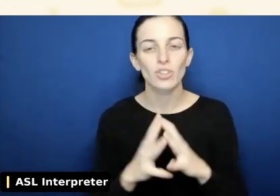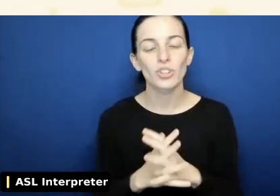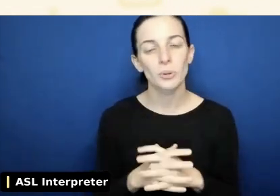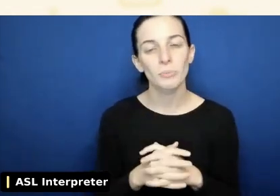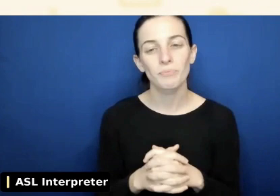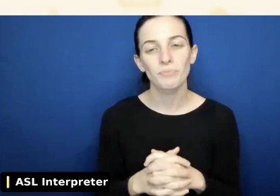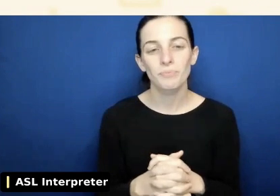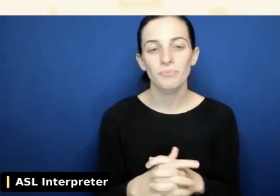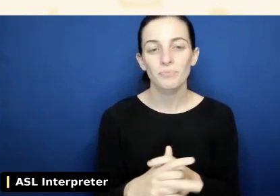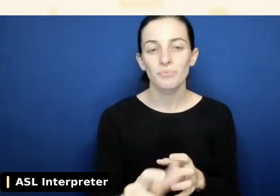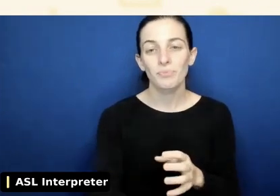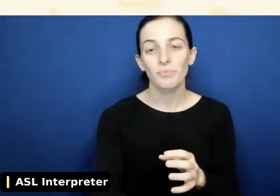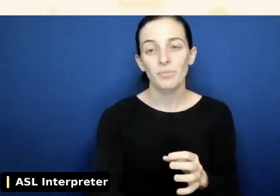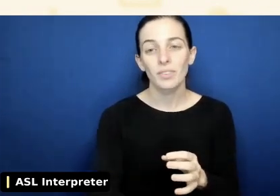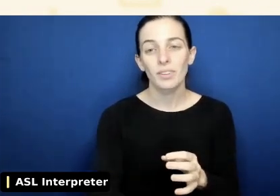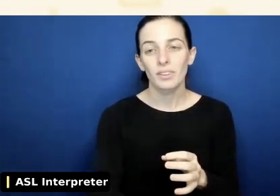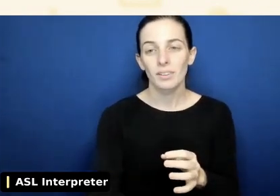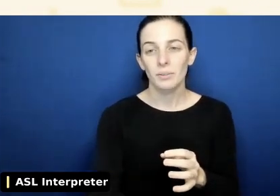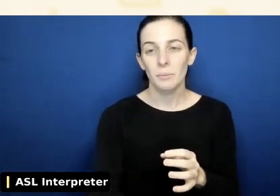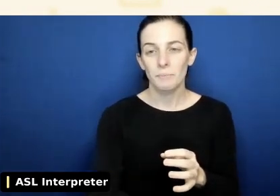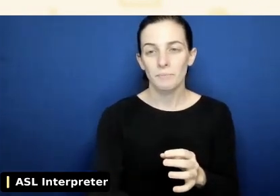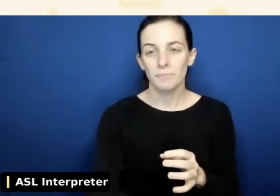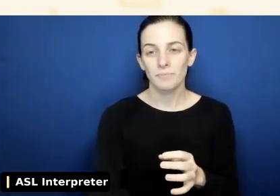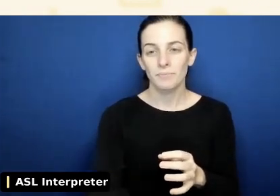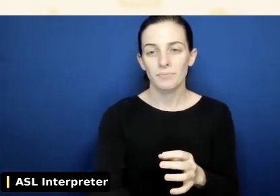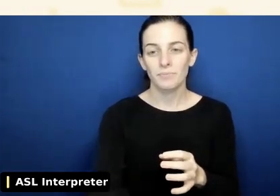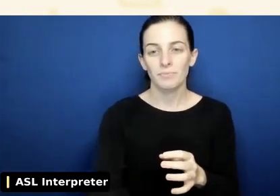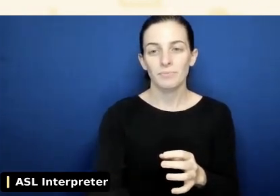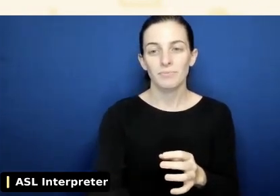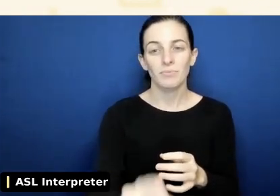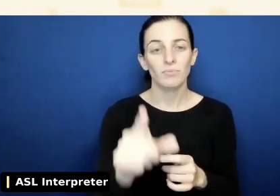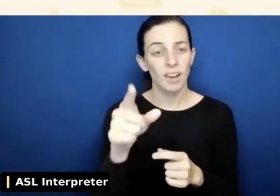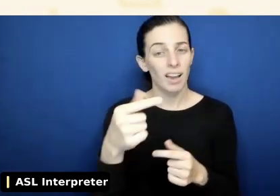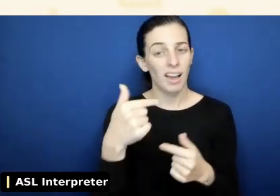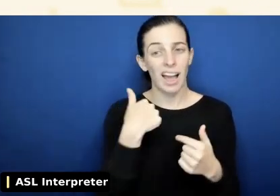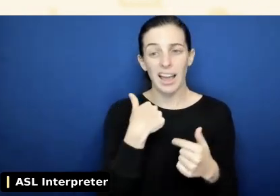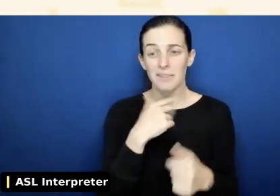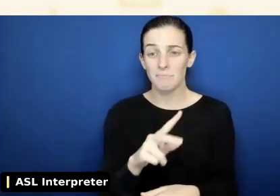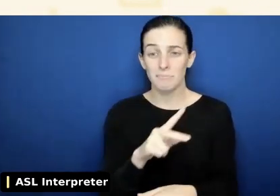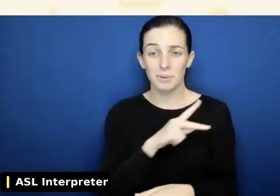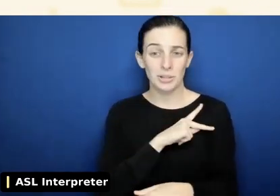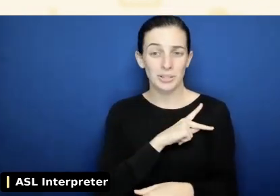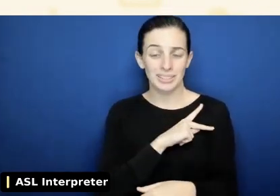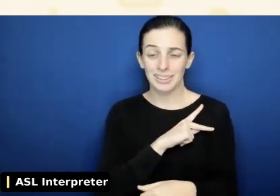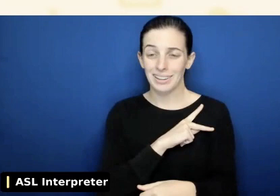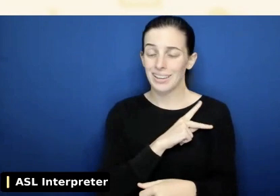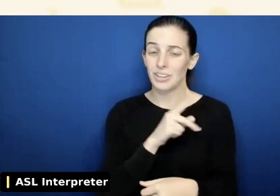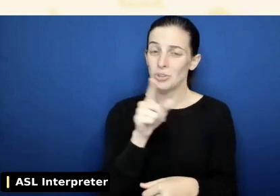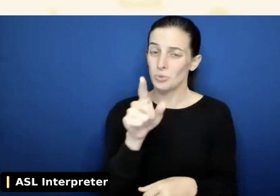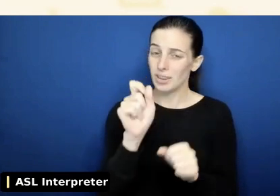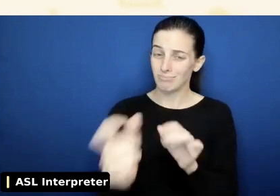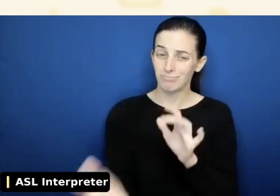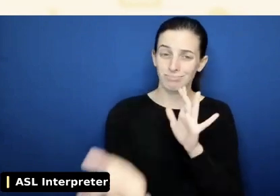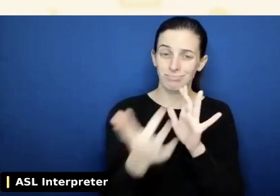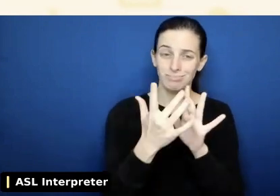I'm accessible. You can connect me and find me on social sites at CoachBirgit,